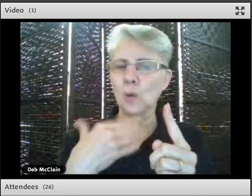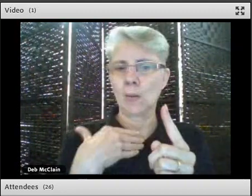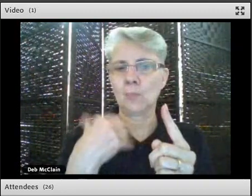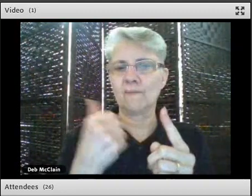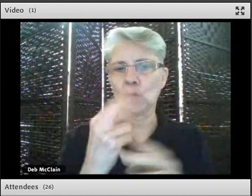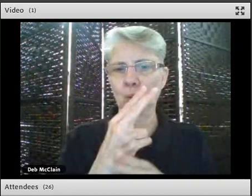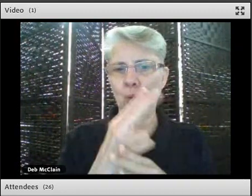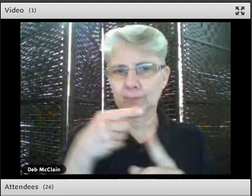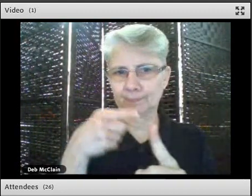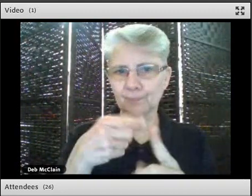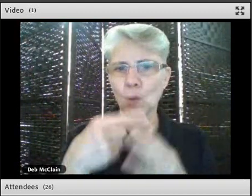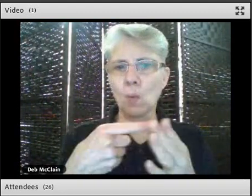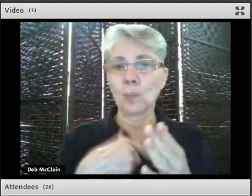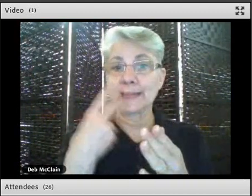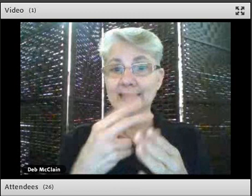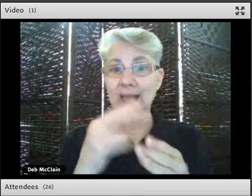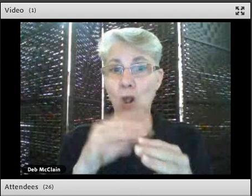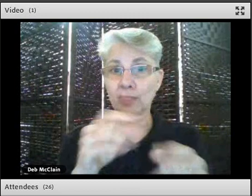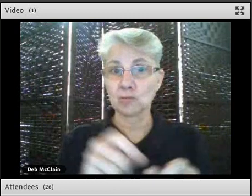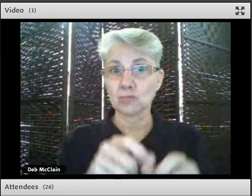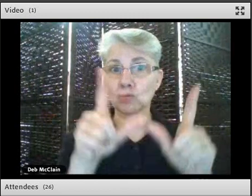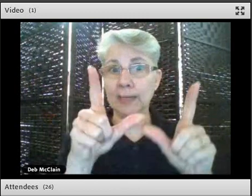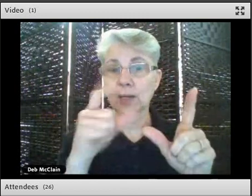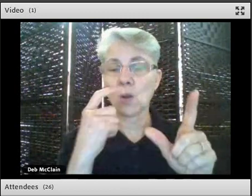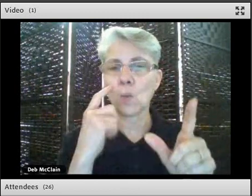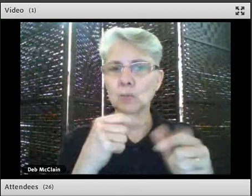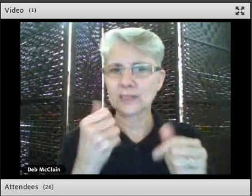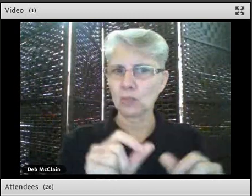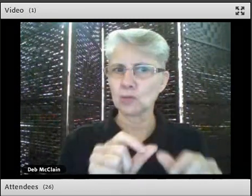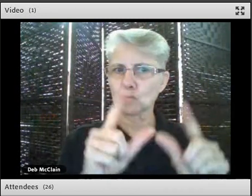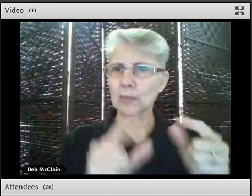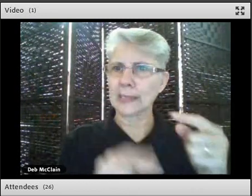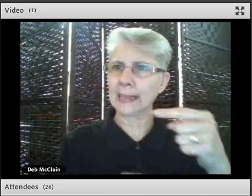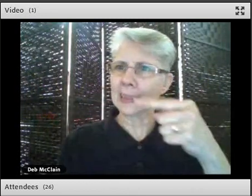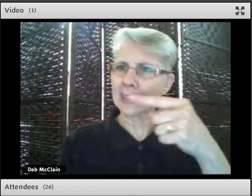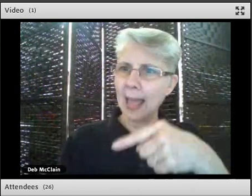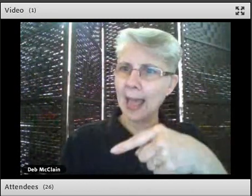(book 6) - digital audio book."